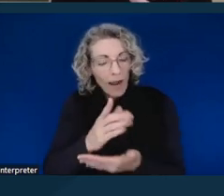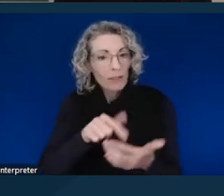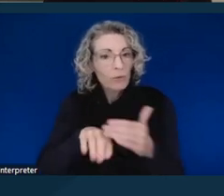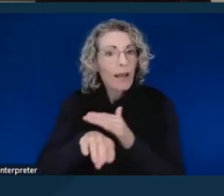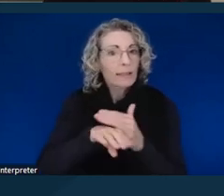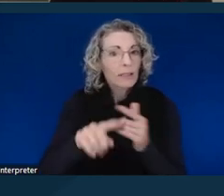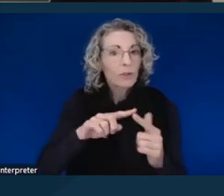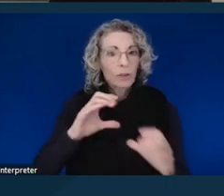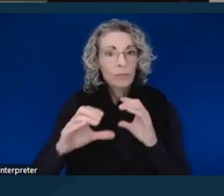Thank you.